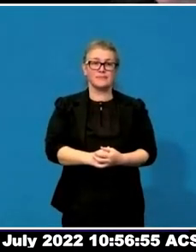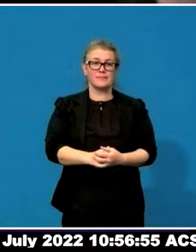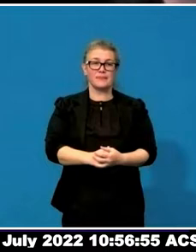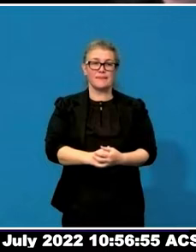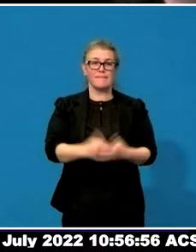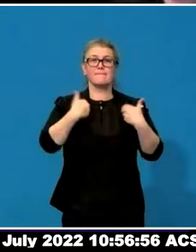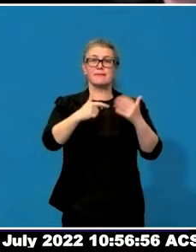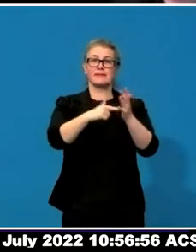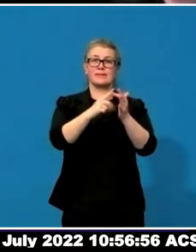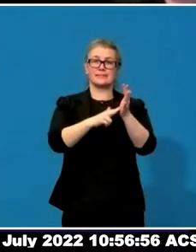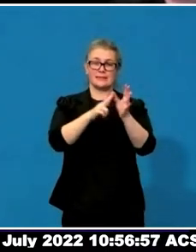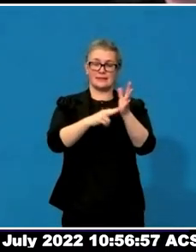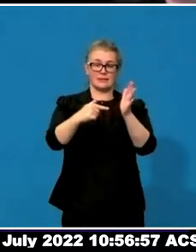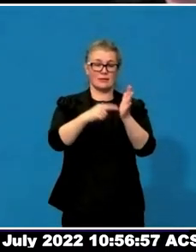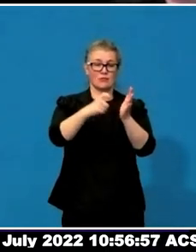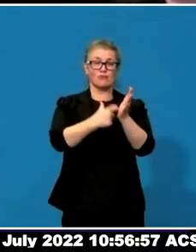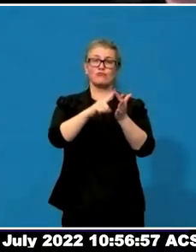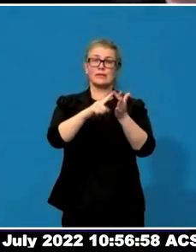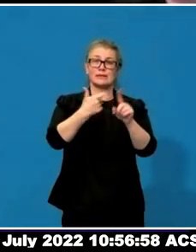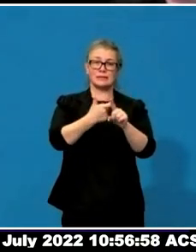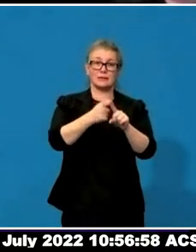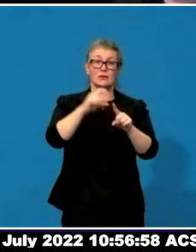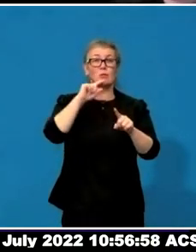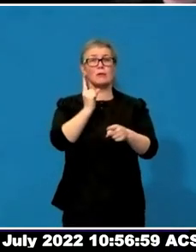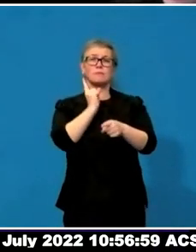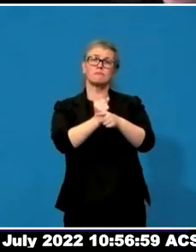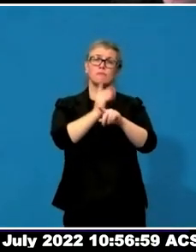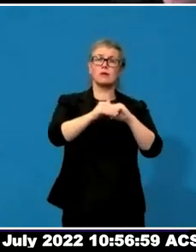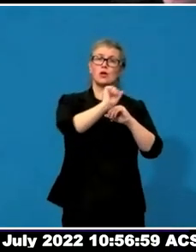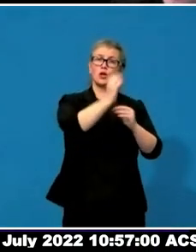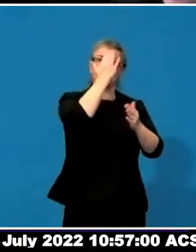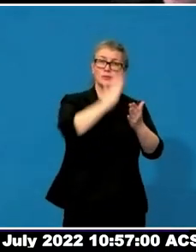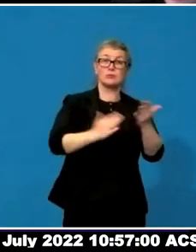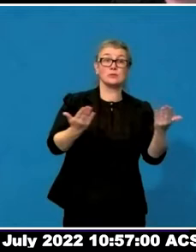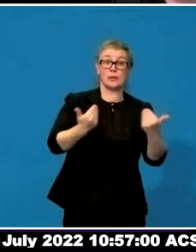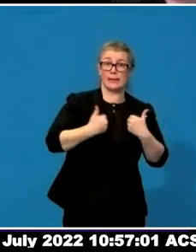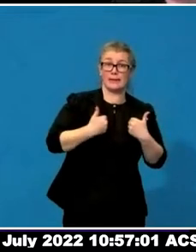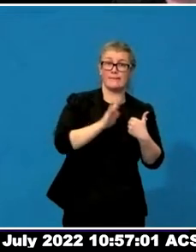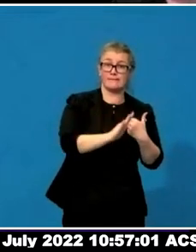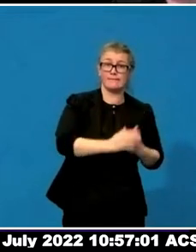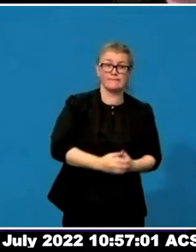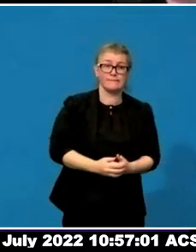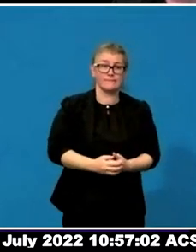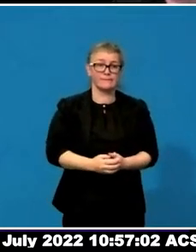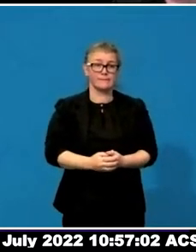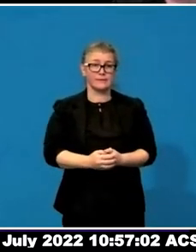Emily will share her experience of living in Tennant Creek and the limited choices that she has because of living in a remote location.